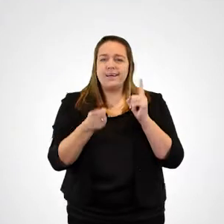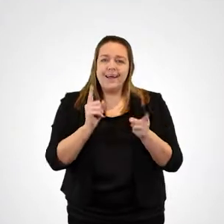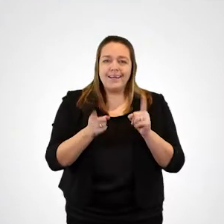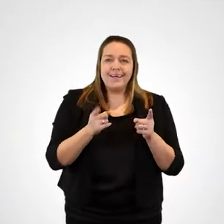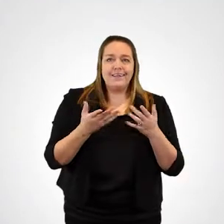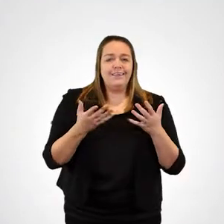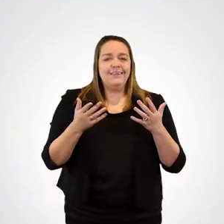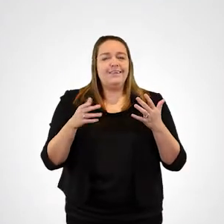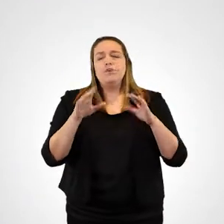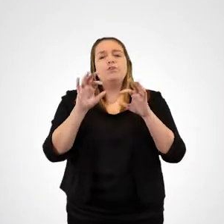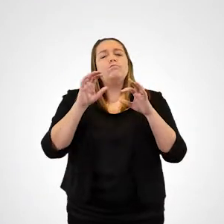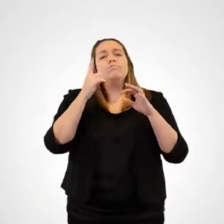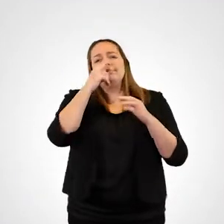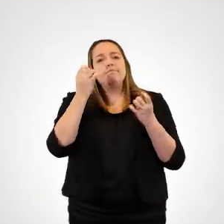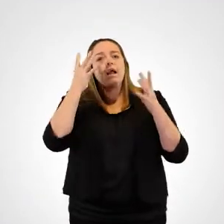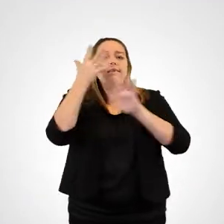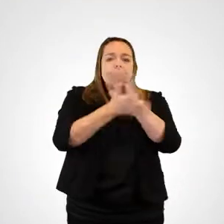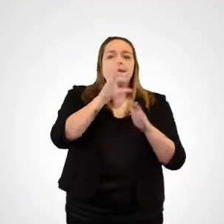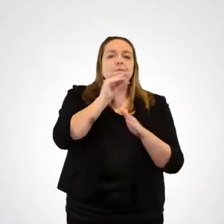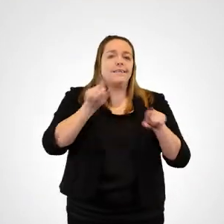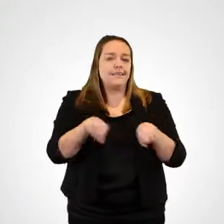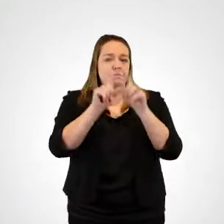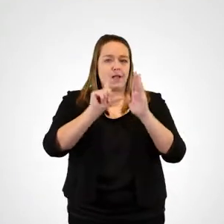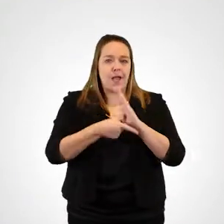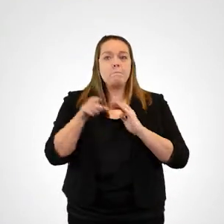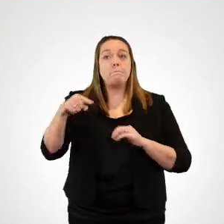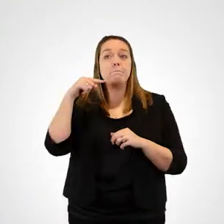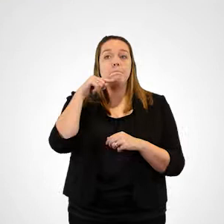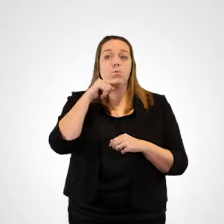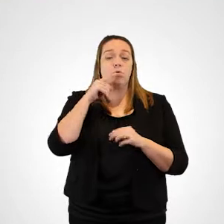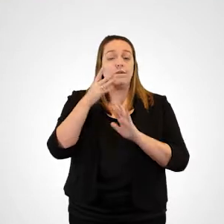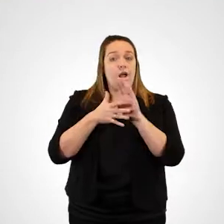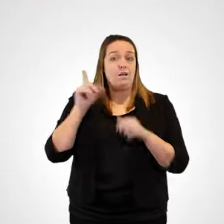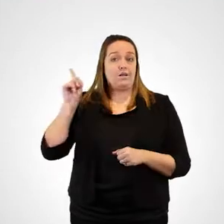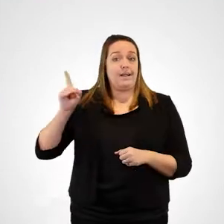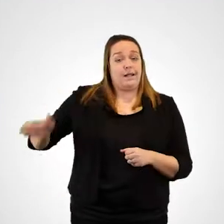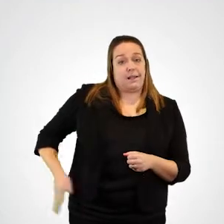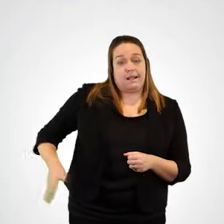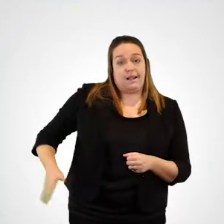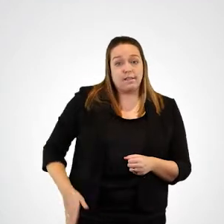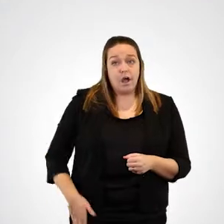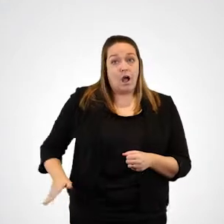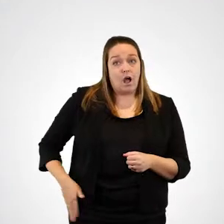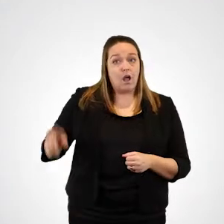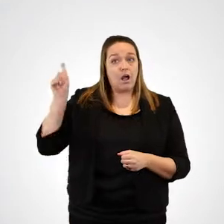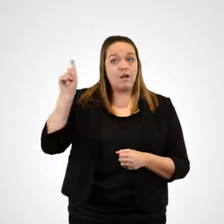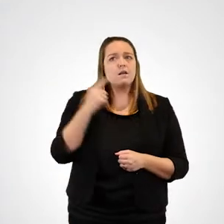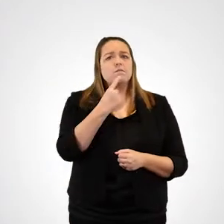to sign and speak at the same time and he would smack his hand on his thigh and go "move your mouth"